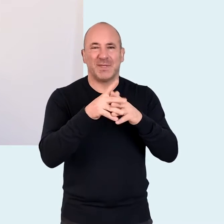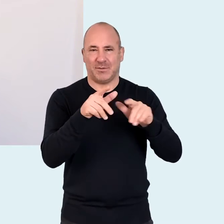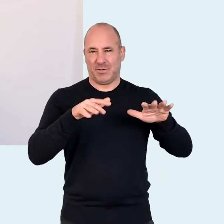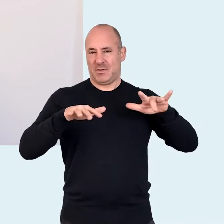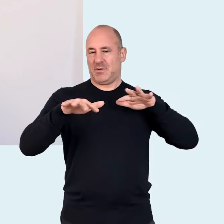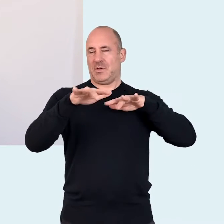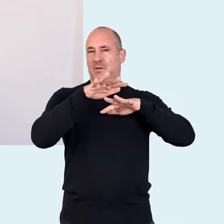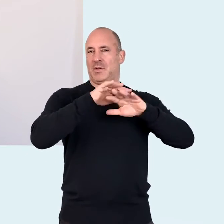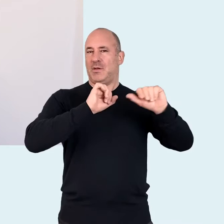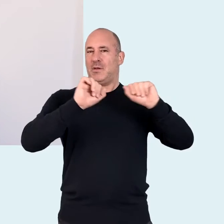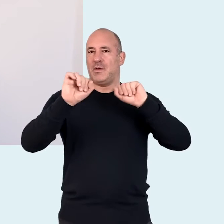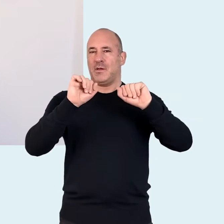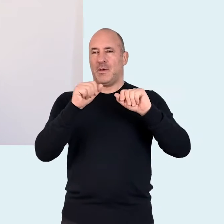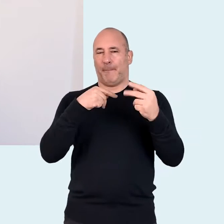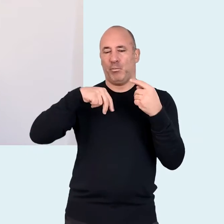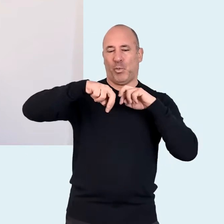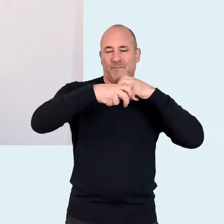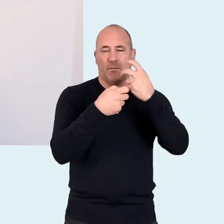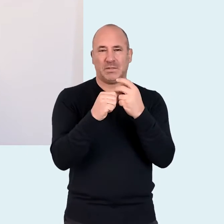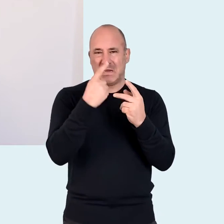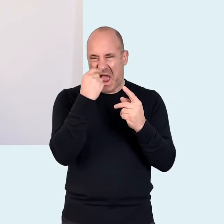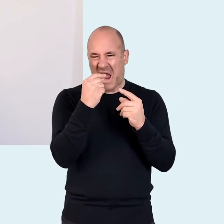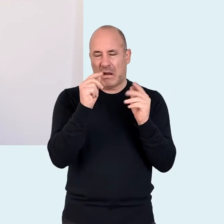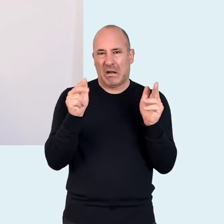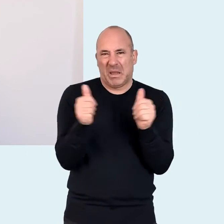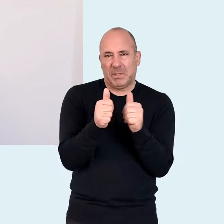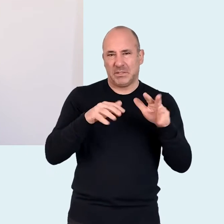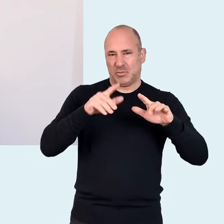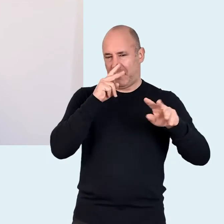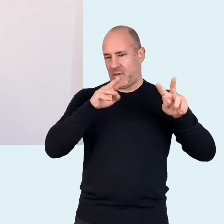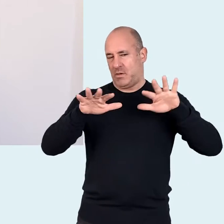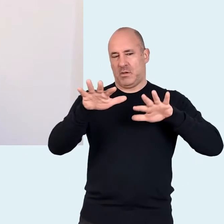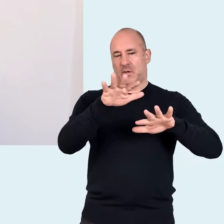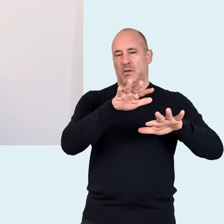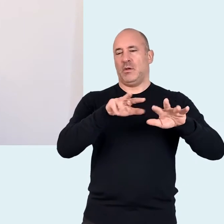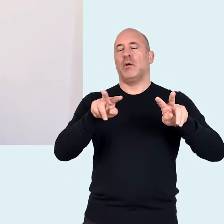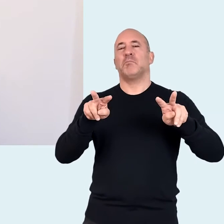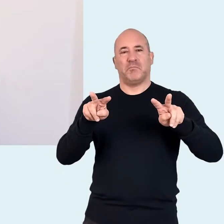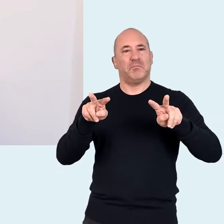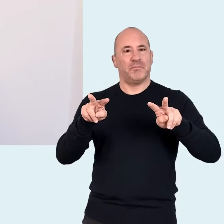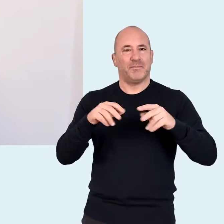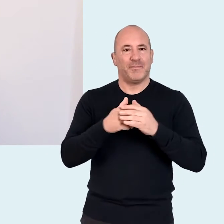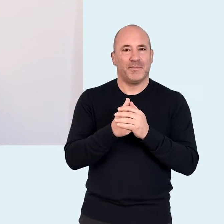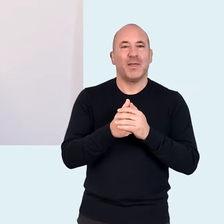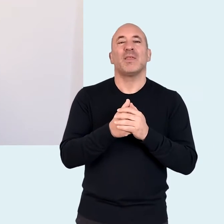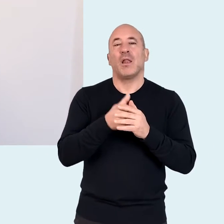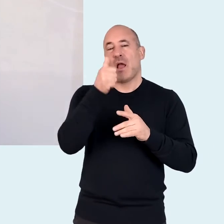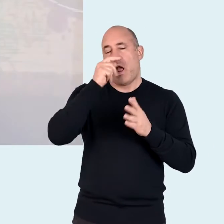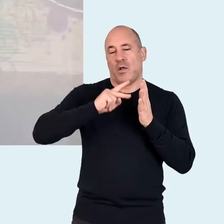that way you get a sense of what movement capacity there is within the group. And that